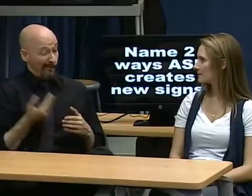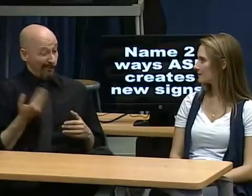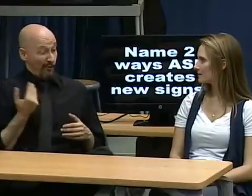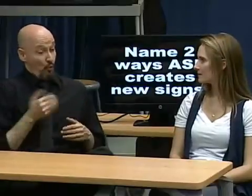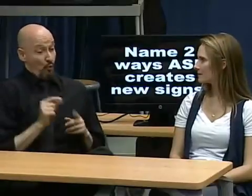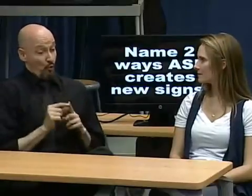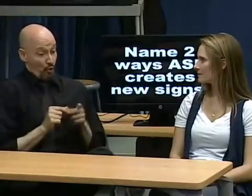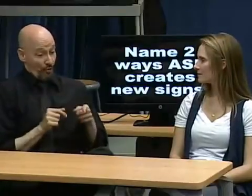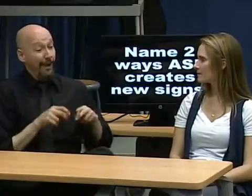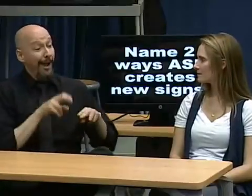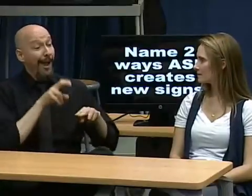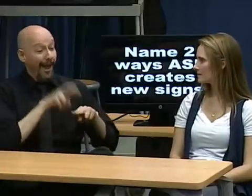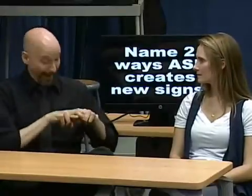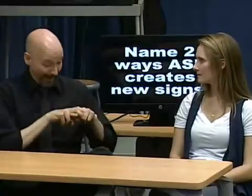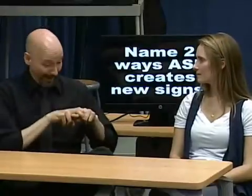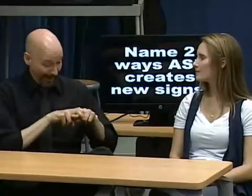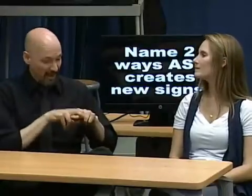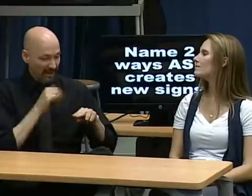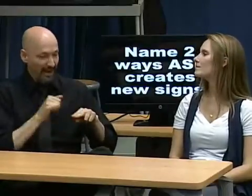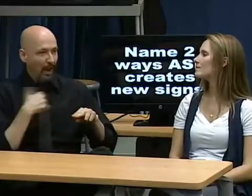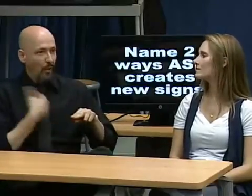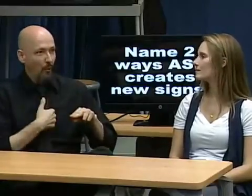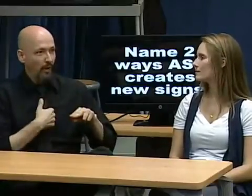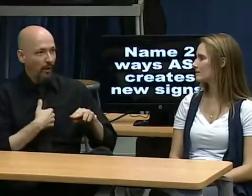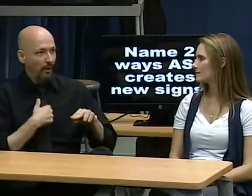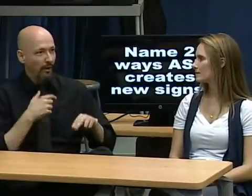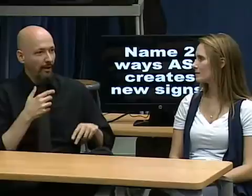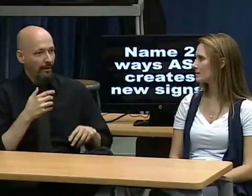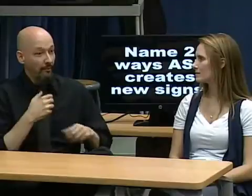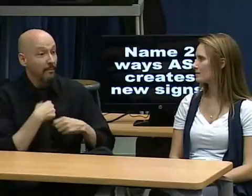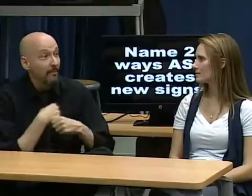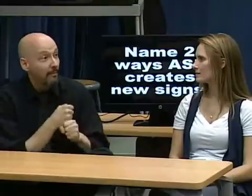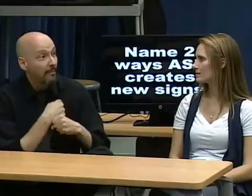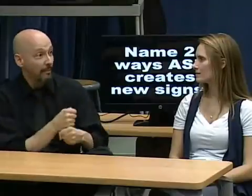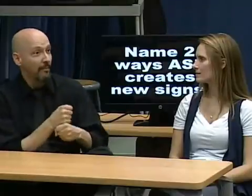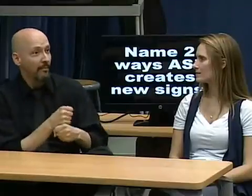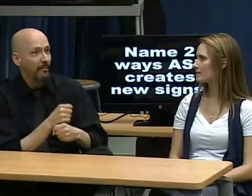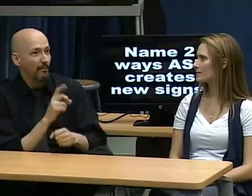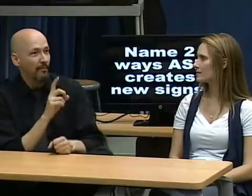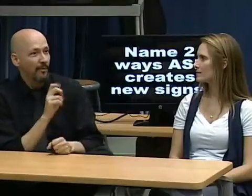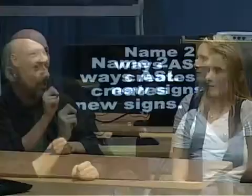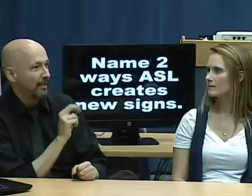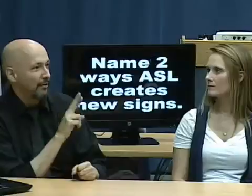We had a sign before for "sit," now we'll make, D-E-R-I-V-E---